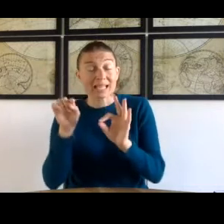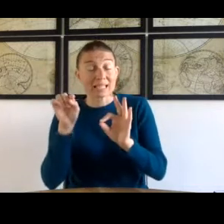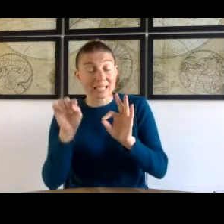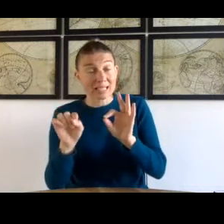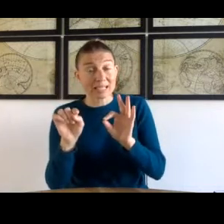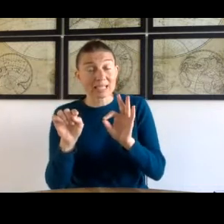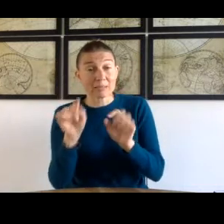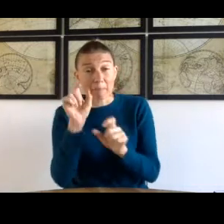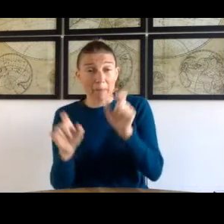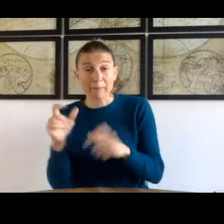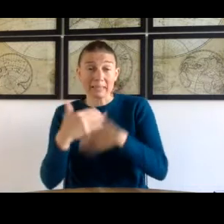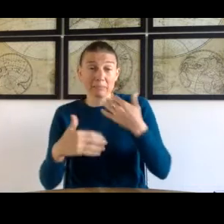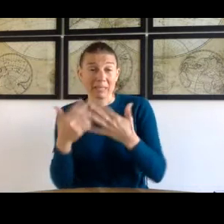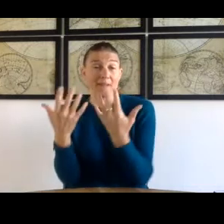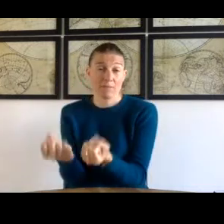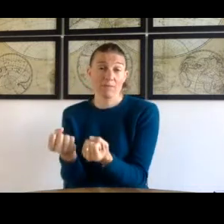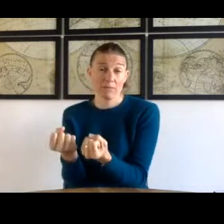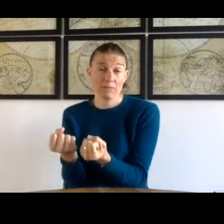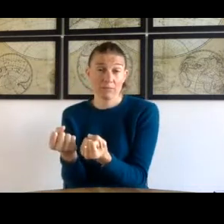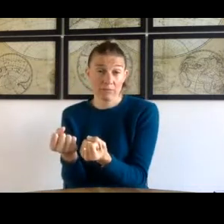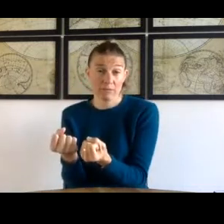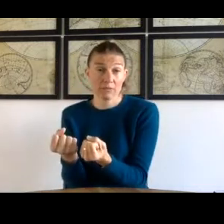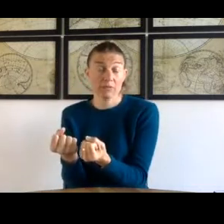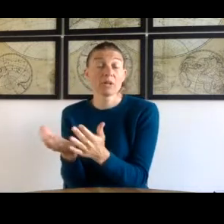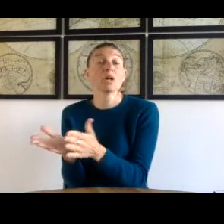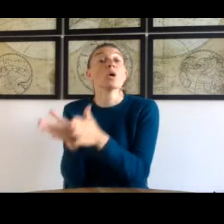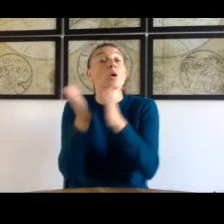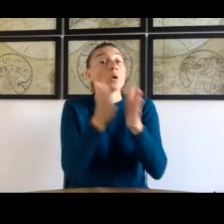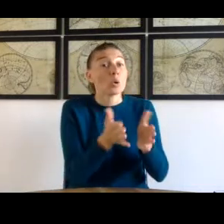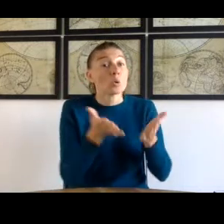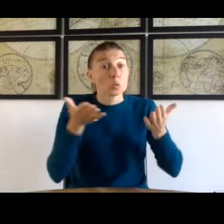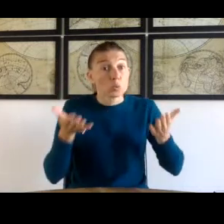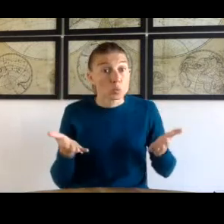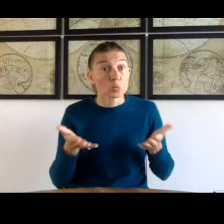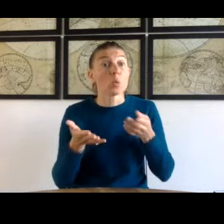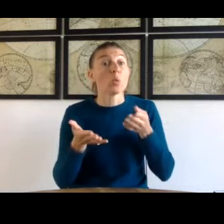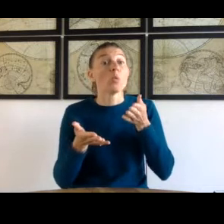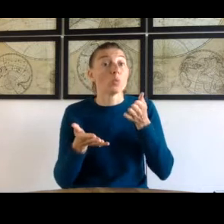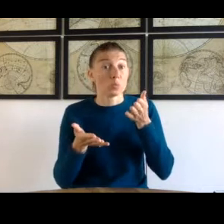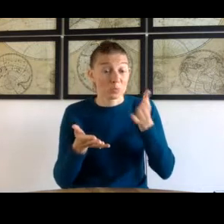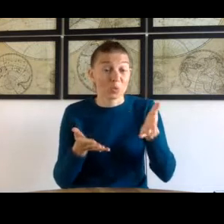although we don't know precisely, we know this figure increases a lot.